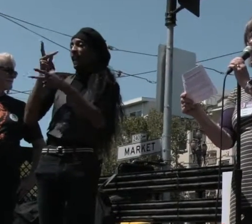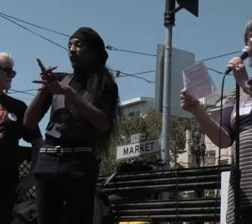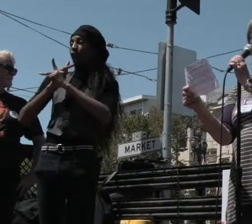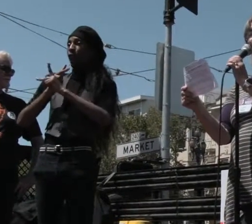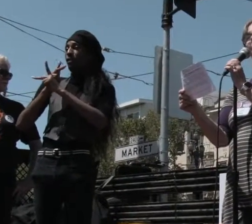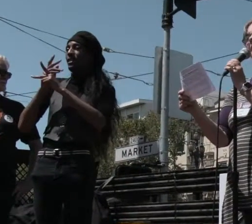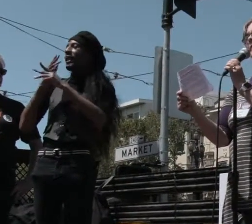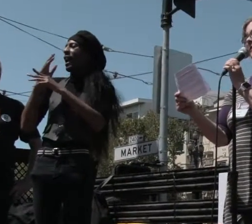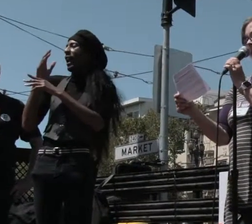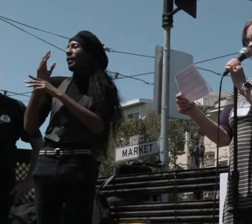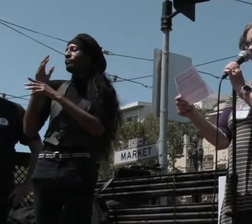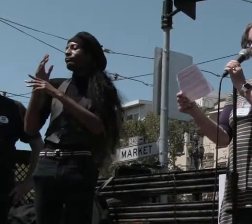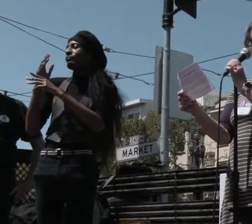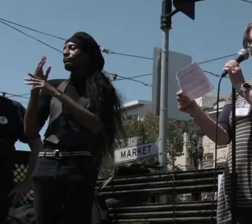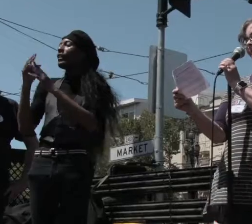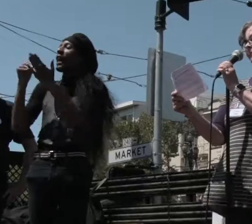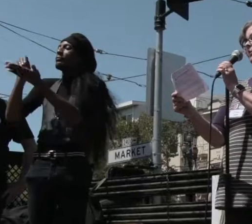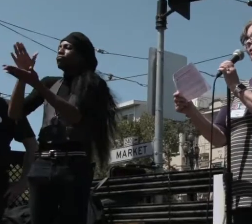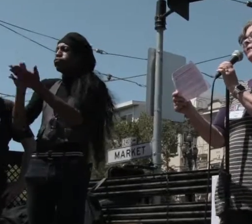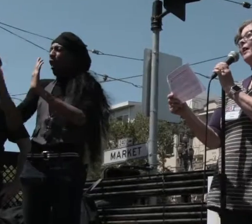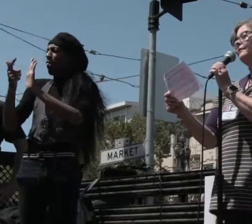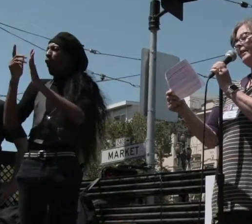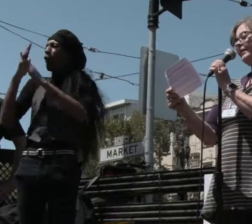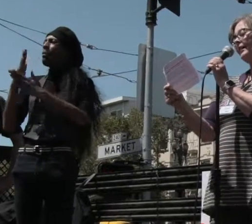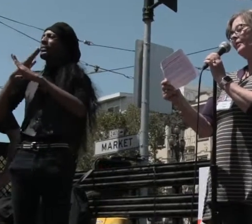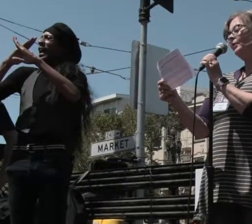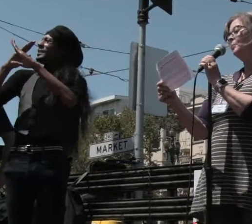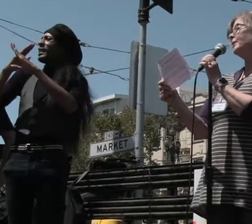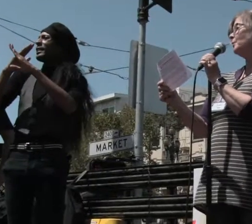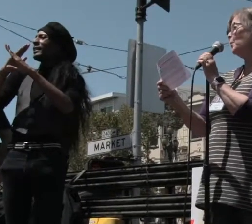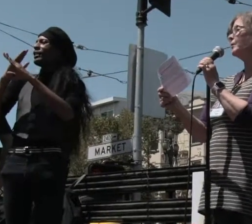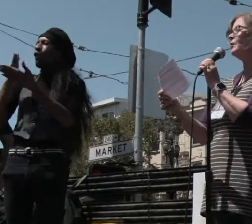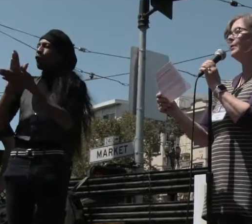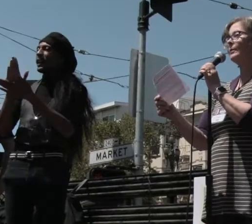rights of people with disabilities. Twenty five days later with the support of